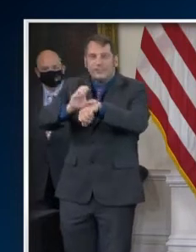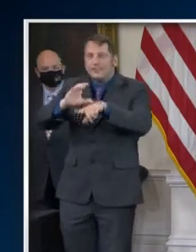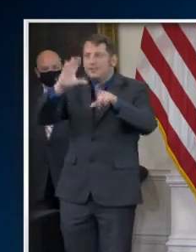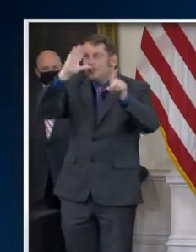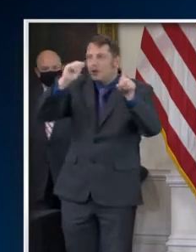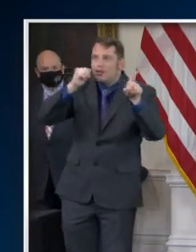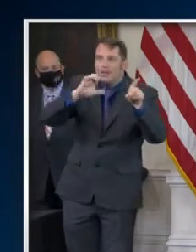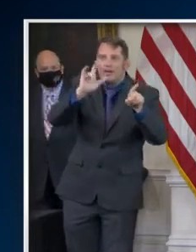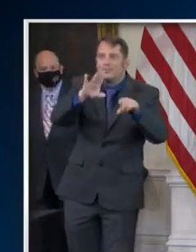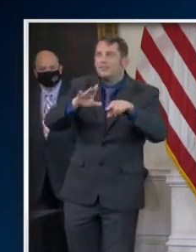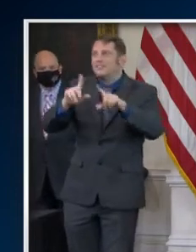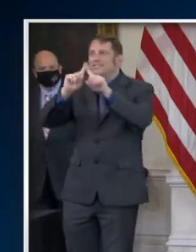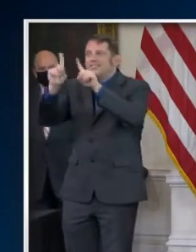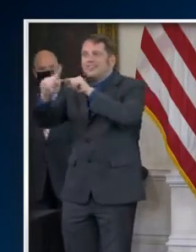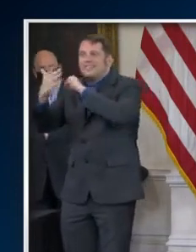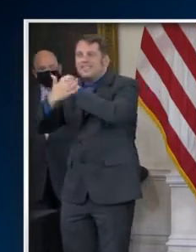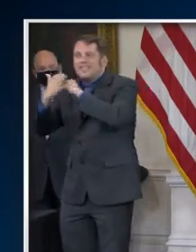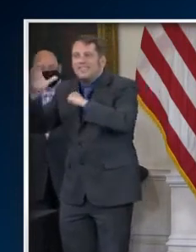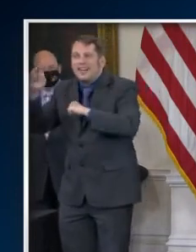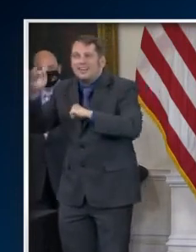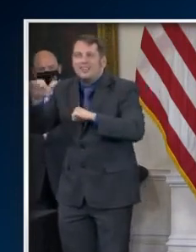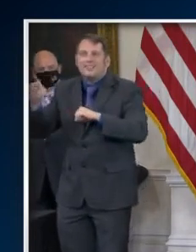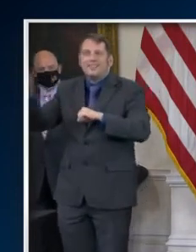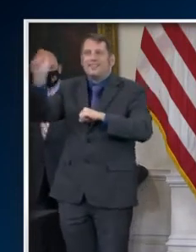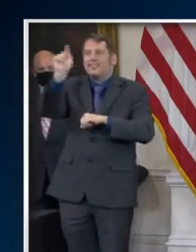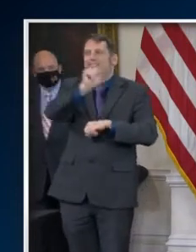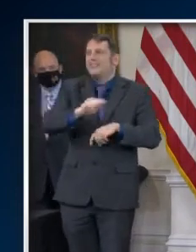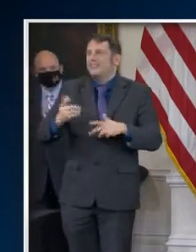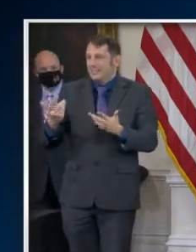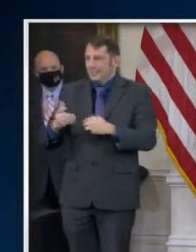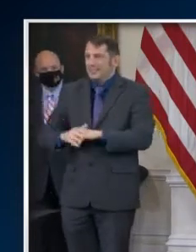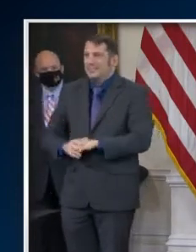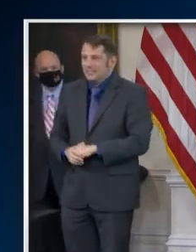VARIETY OF ORGANIZATIONS SUCH AS THE BOYS AND GIRLS CLUB AND